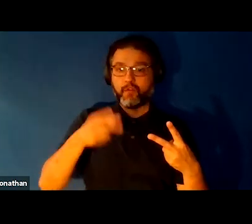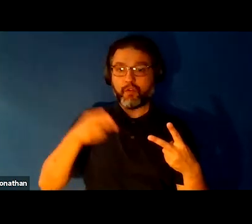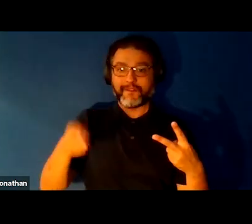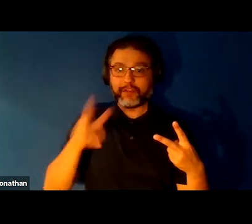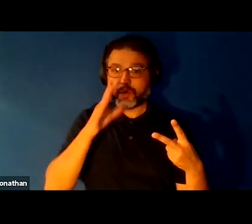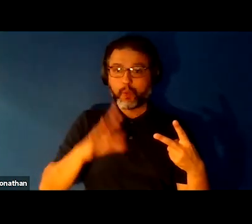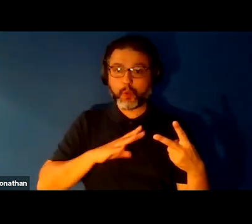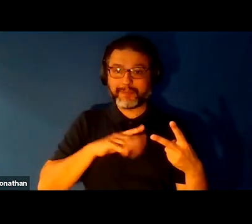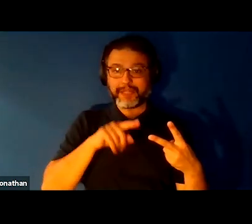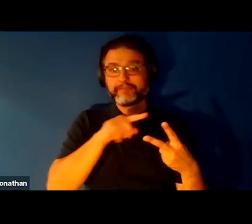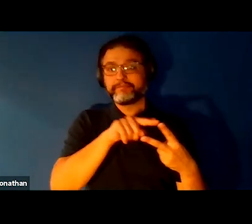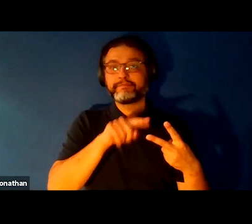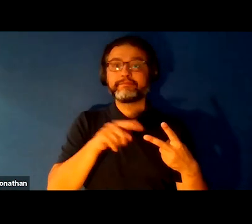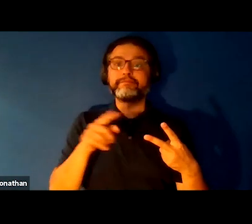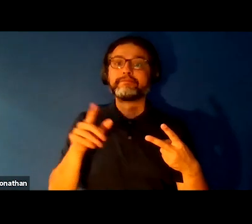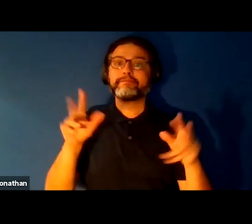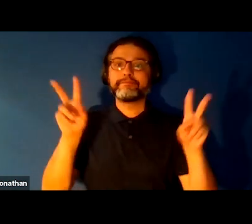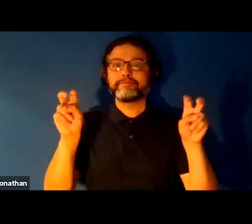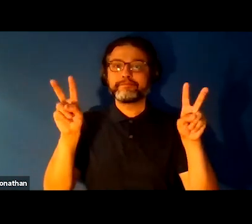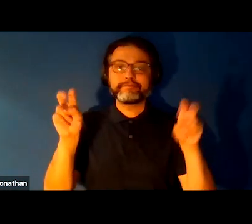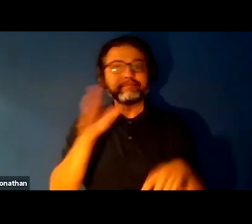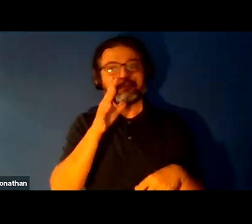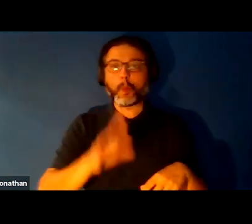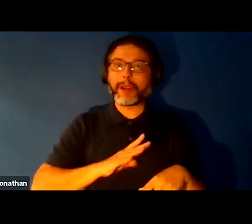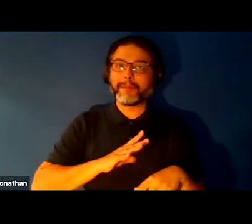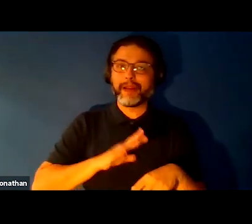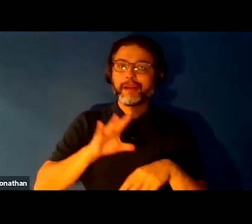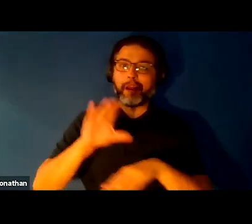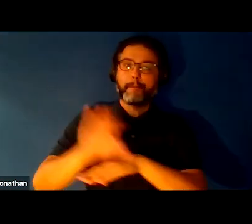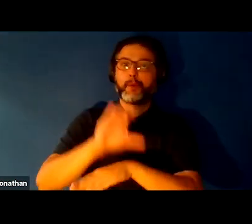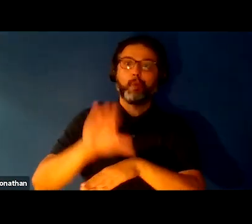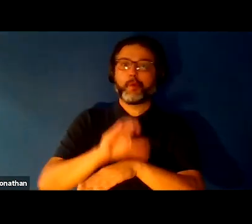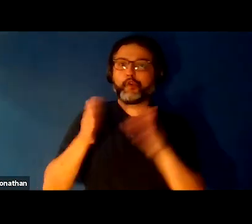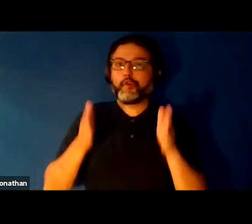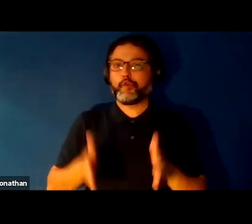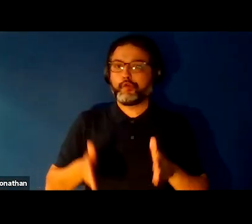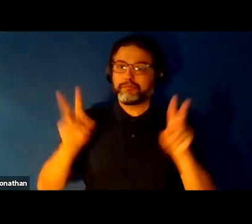was called “The Women Computers” at Harvard University.